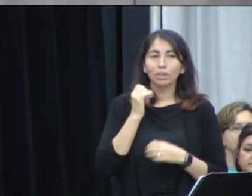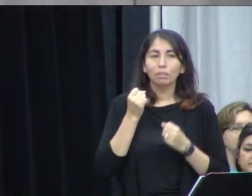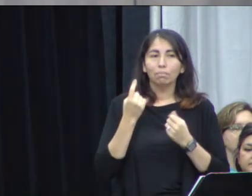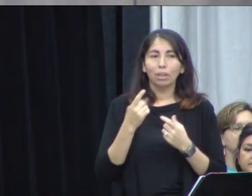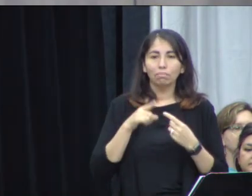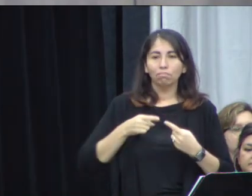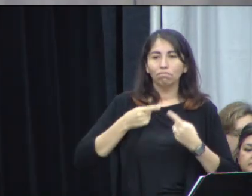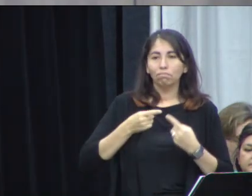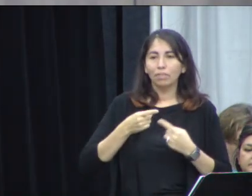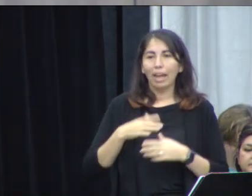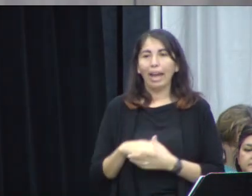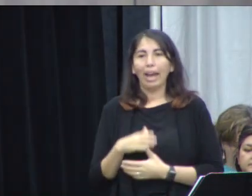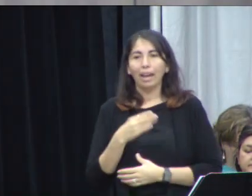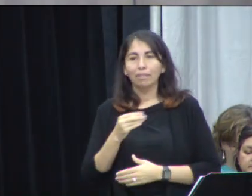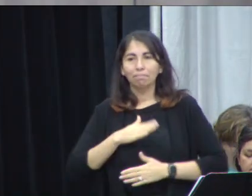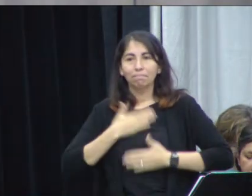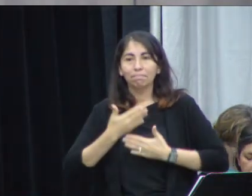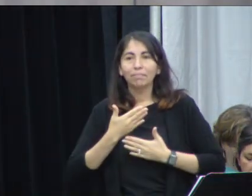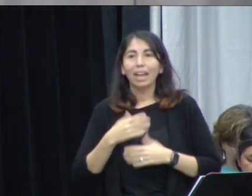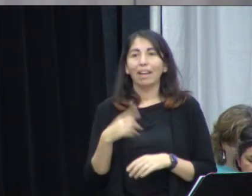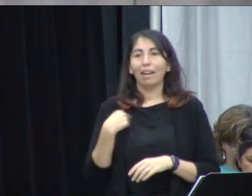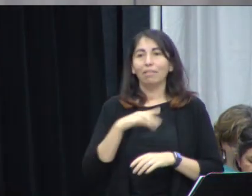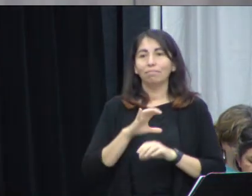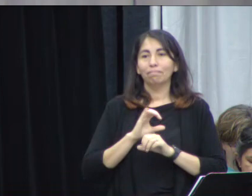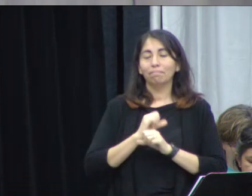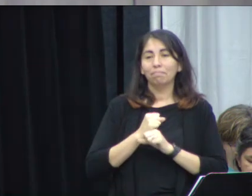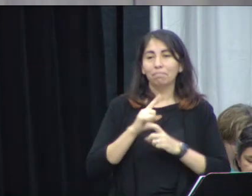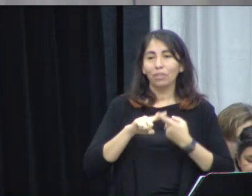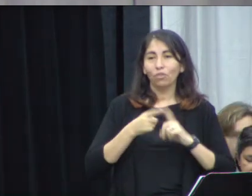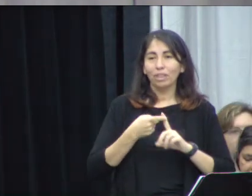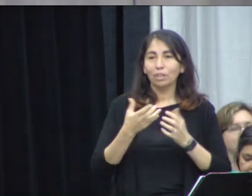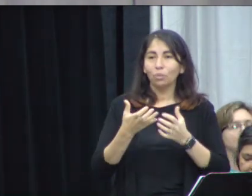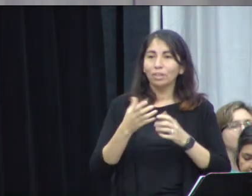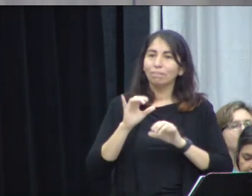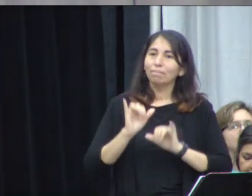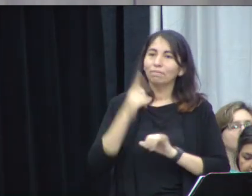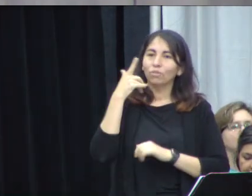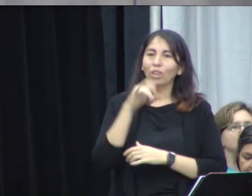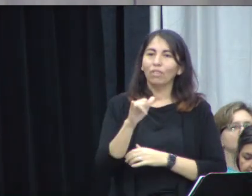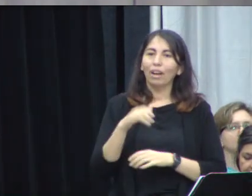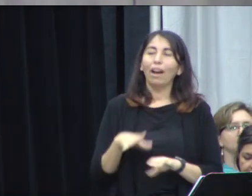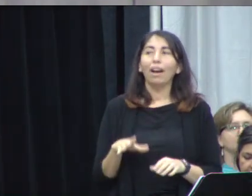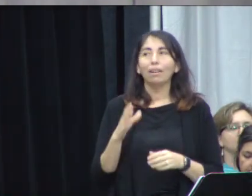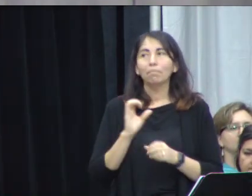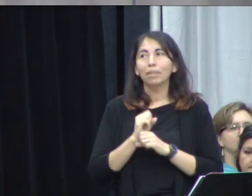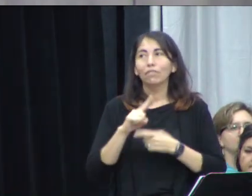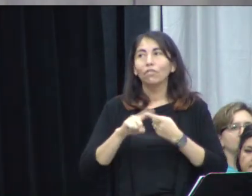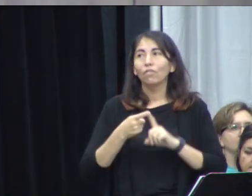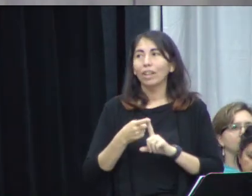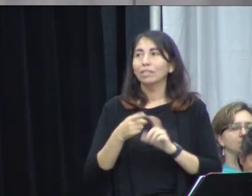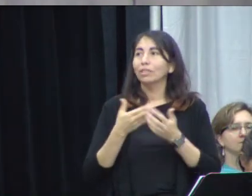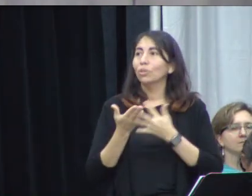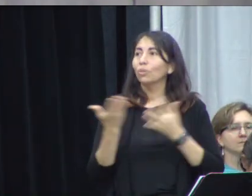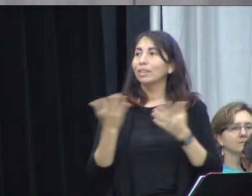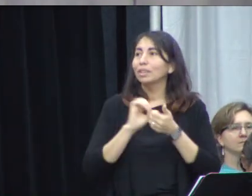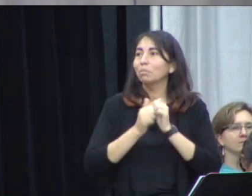I wanted to keep in my life forever. I was able to find many special friendships through sports. I had the honor of playing alongside some